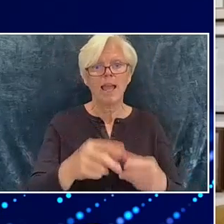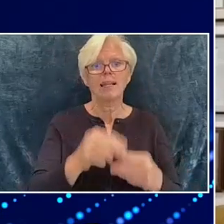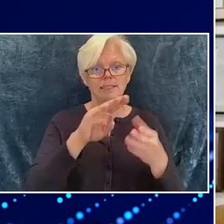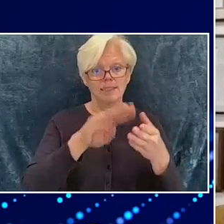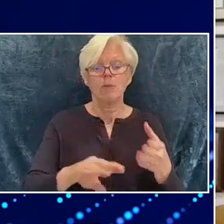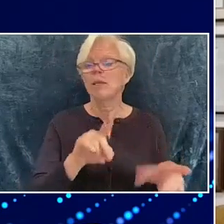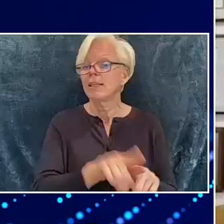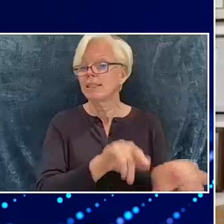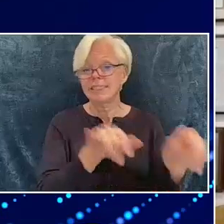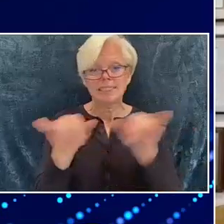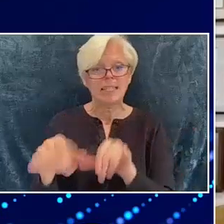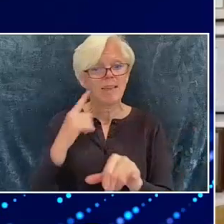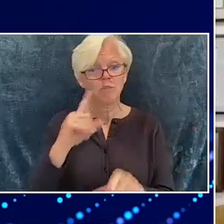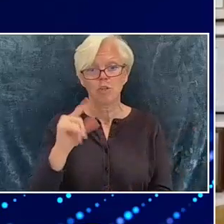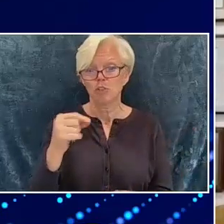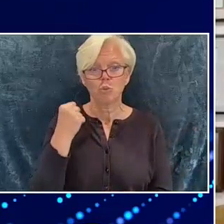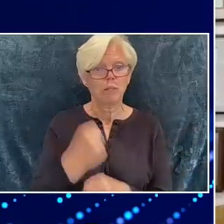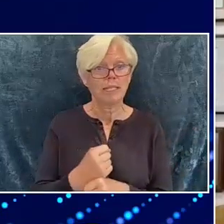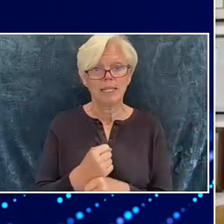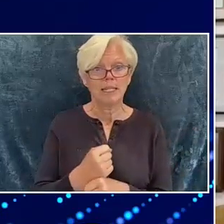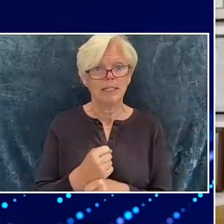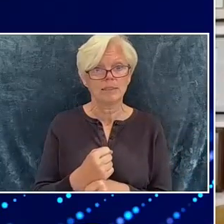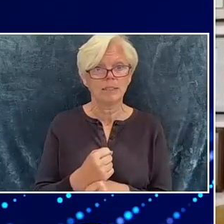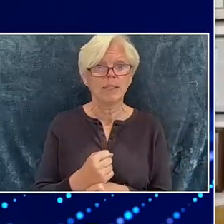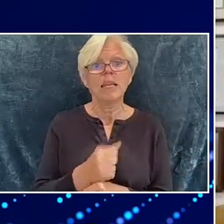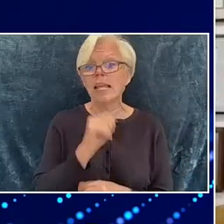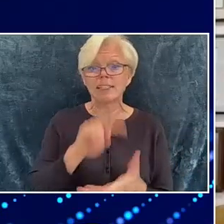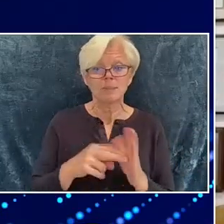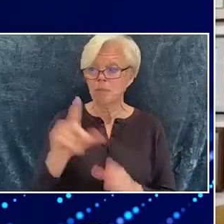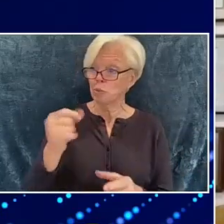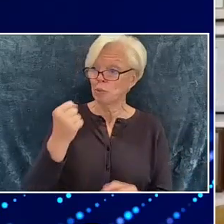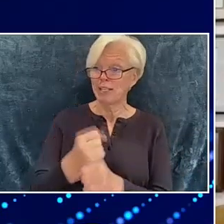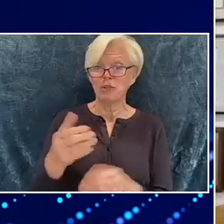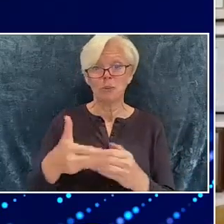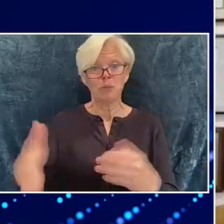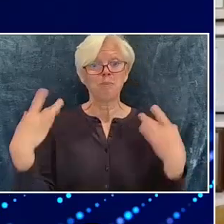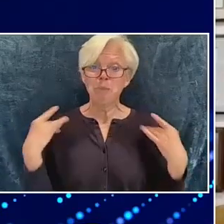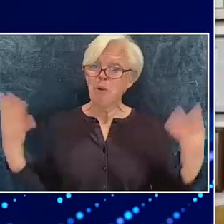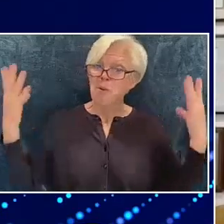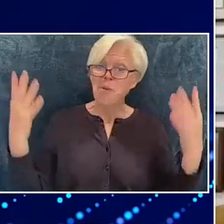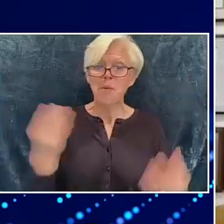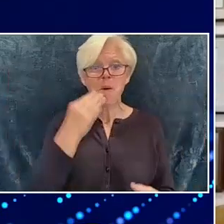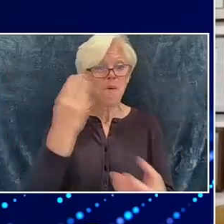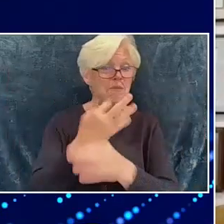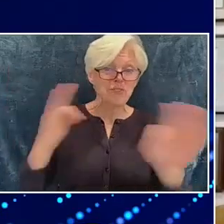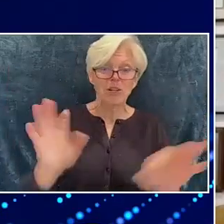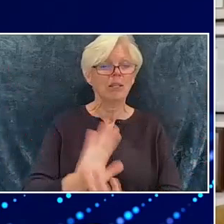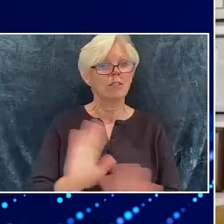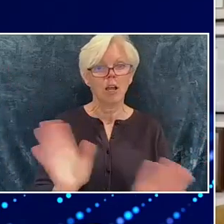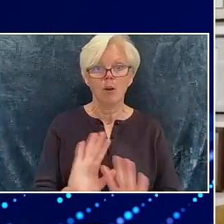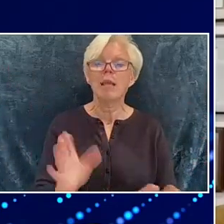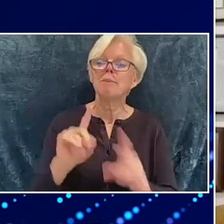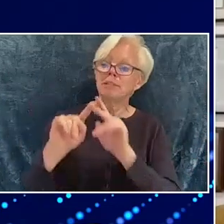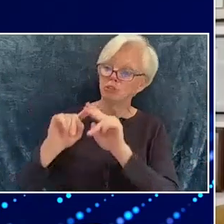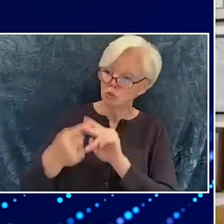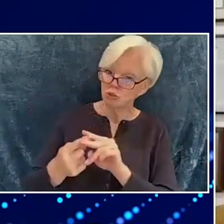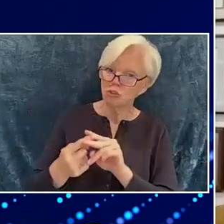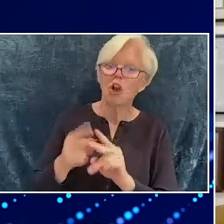It doesn't mean, and now you're home free. It means okay, you start, you're in, and now we monitor you under whatever set of